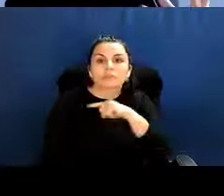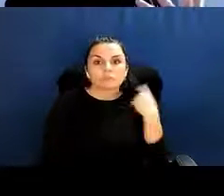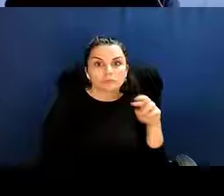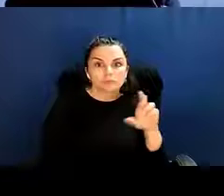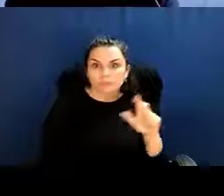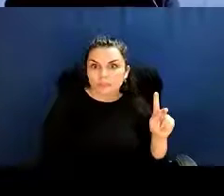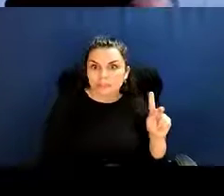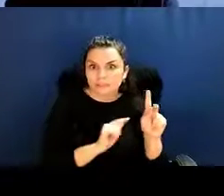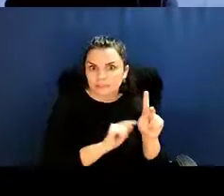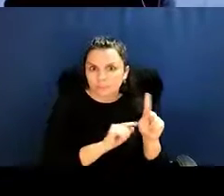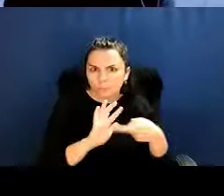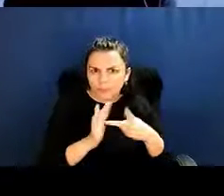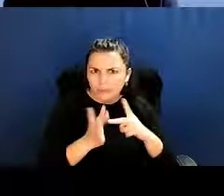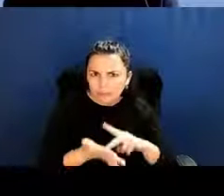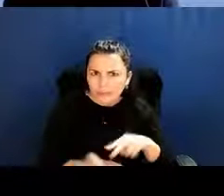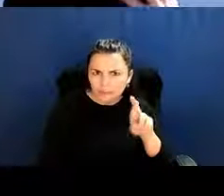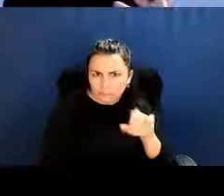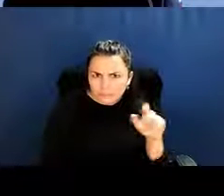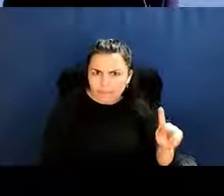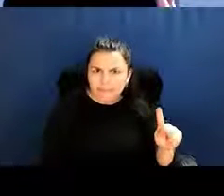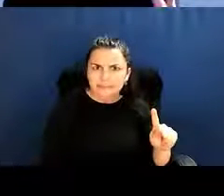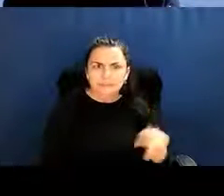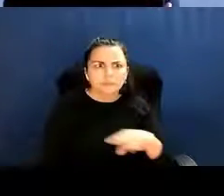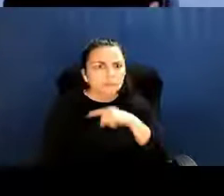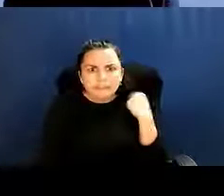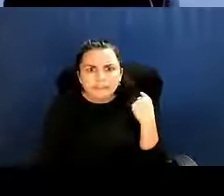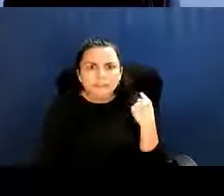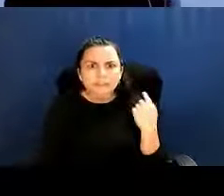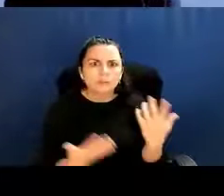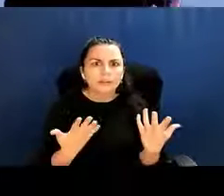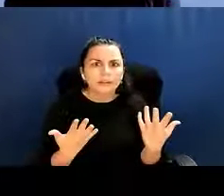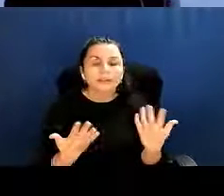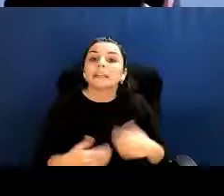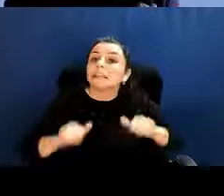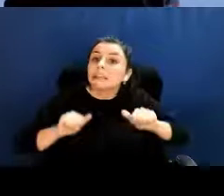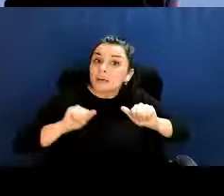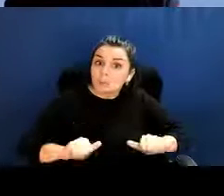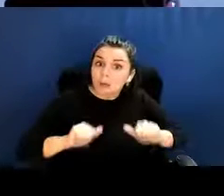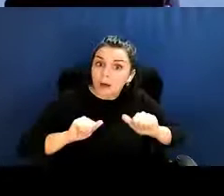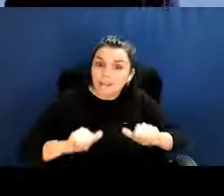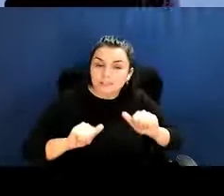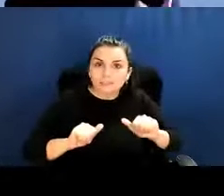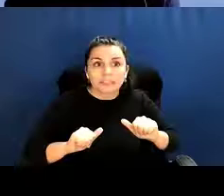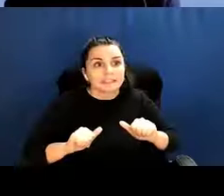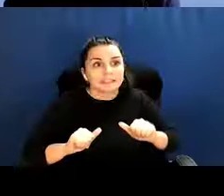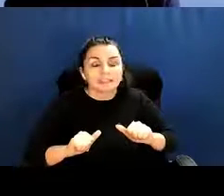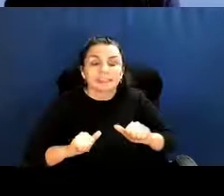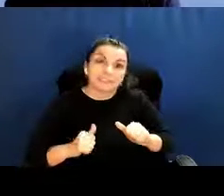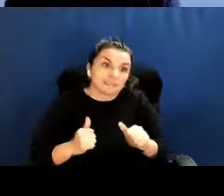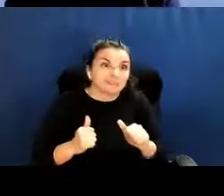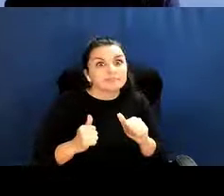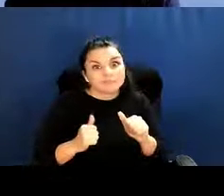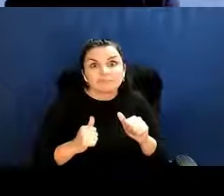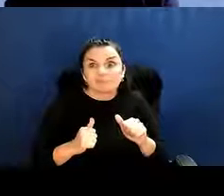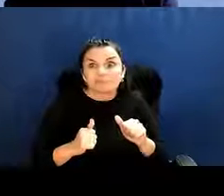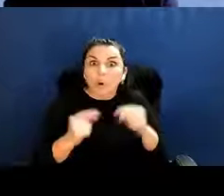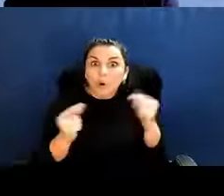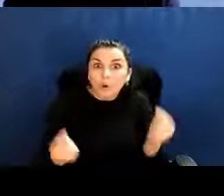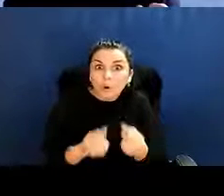What is risk? Well, risk is the possibility that something unpleasant or unwelcome will occur, right,